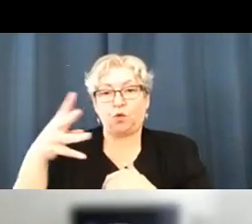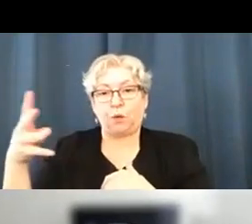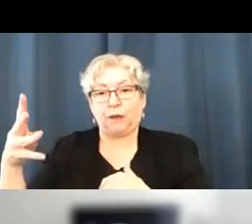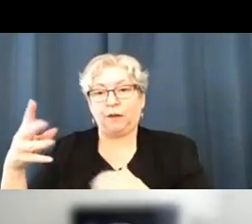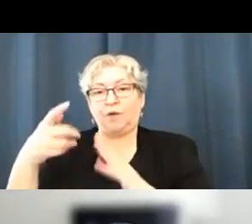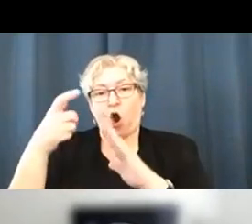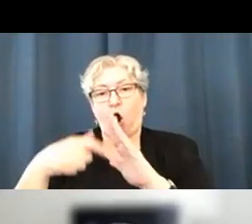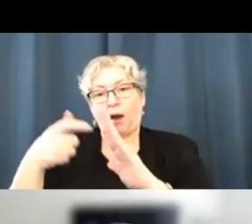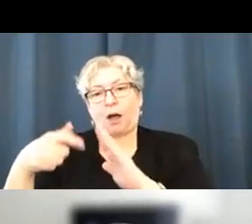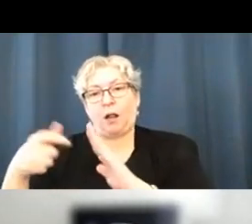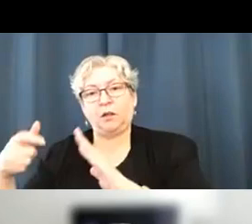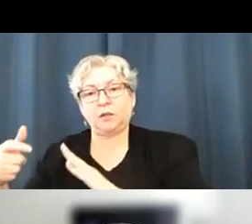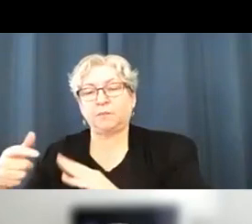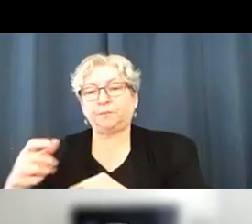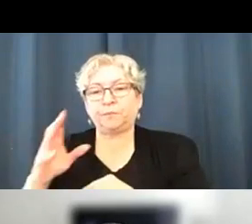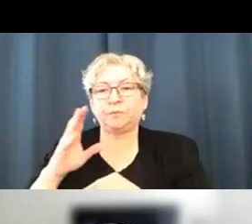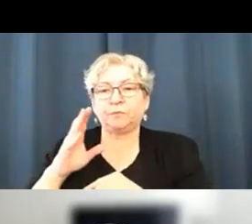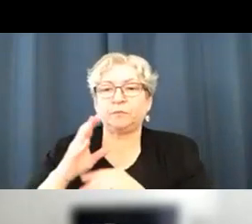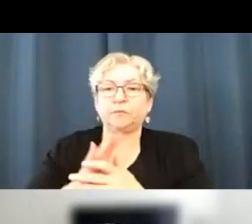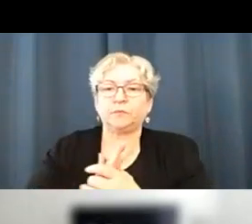that were part of a page.